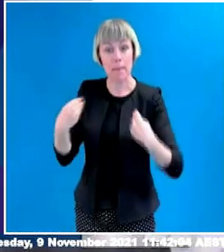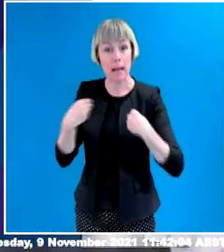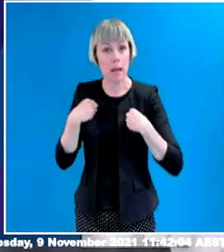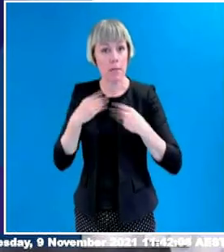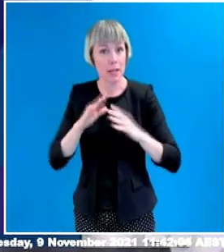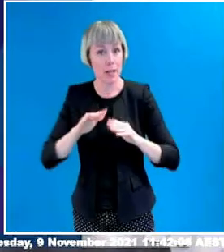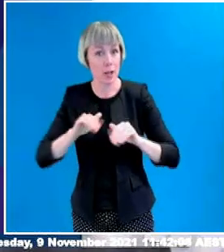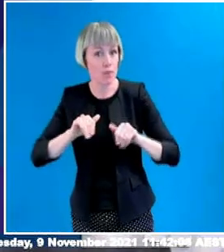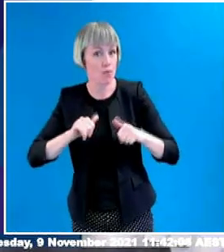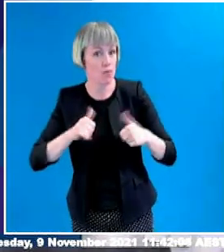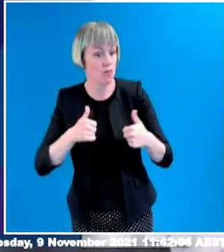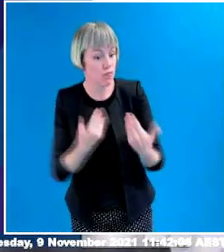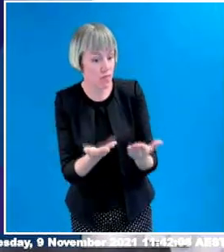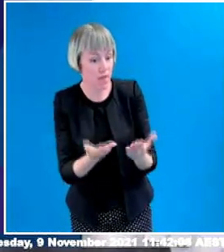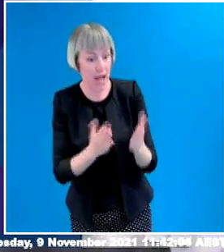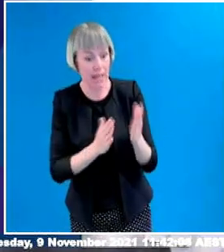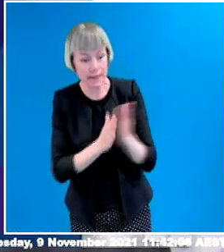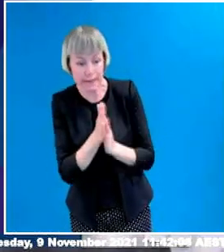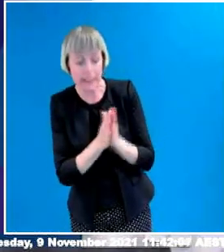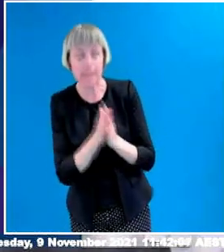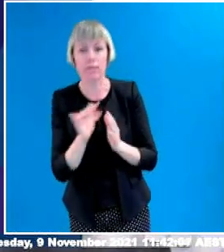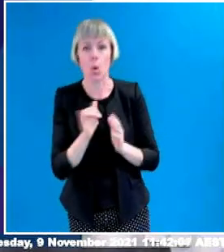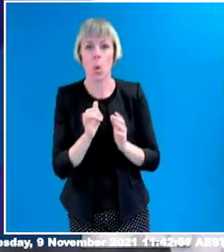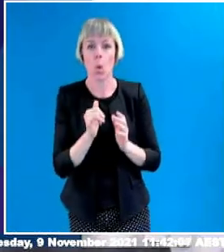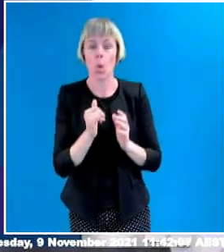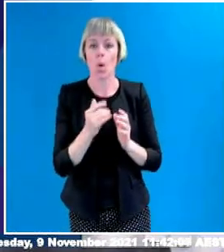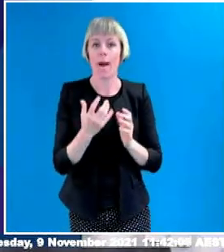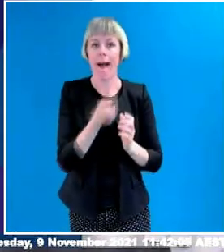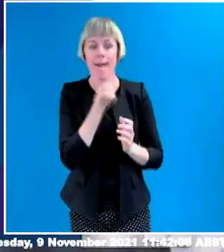Do you have any suggestions or advice?